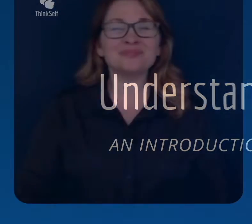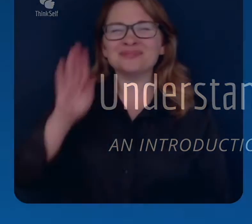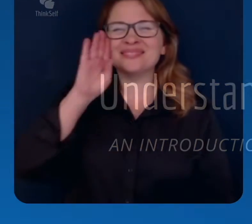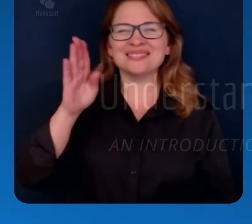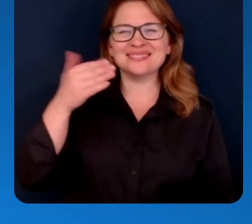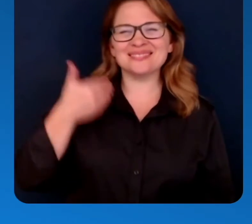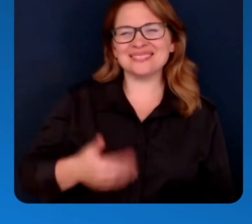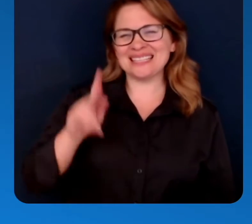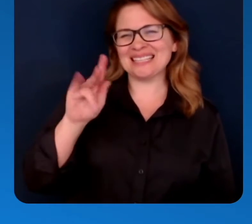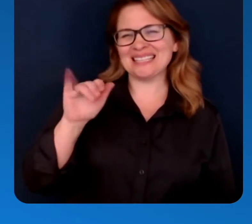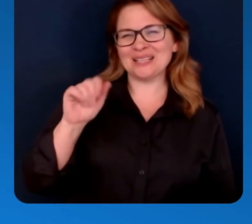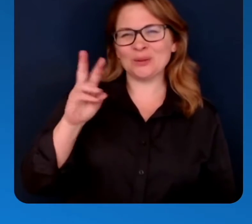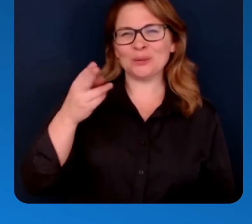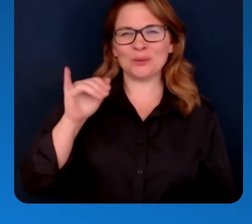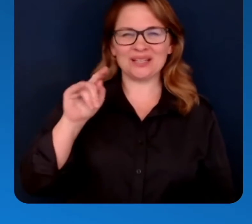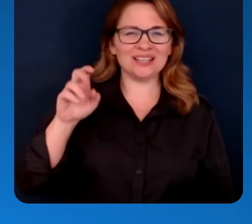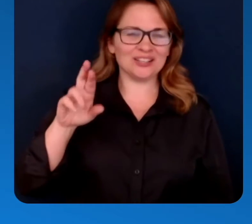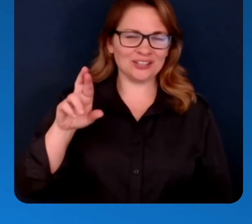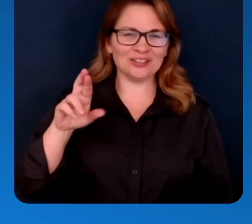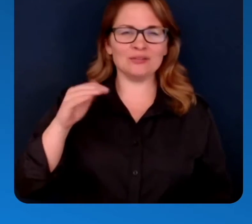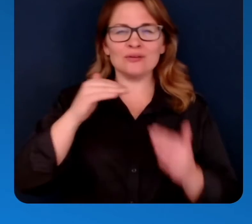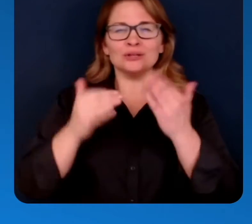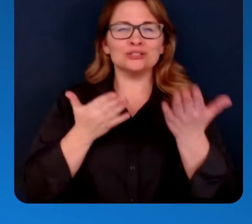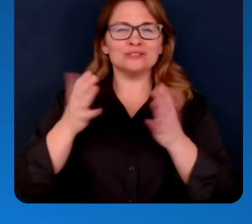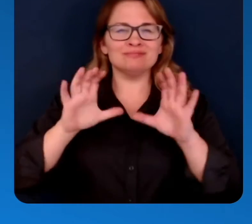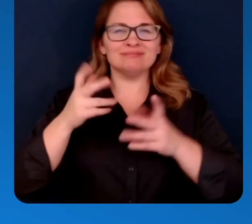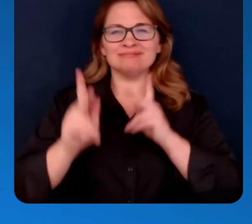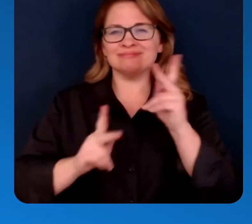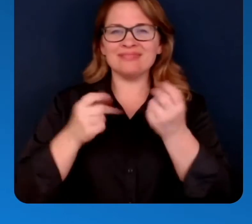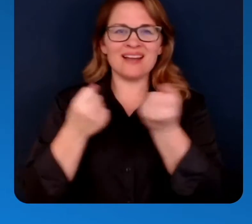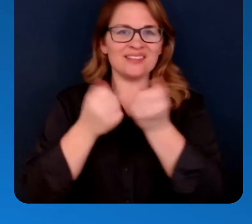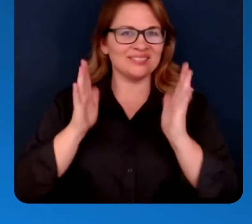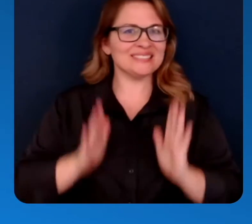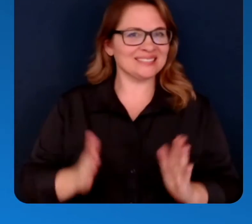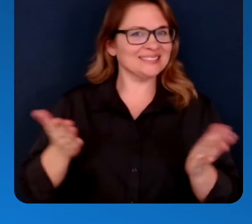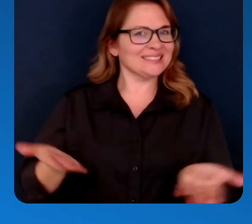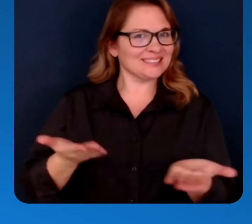Hi, I’m Kia Whittier, the Underserved Populations Support Advocate at Standpoint.